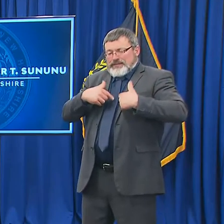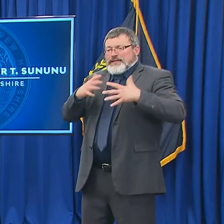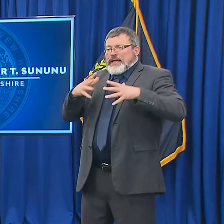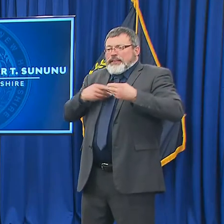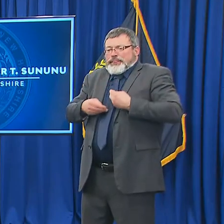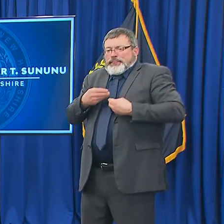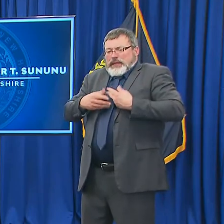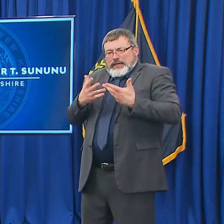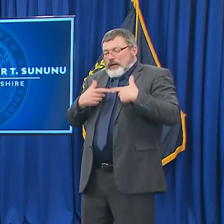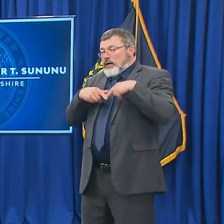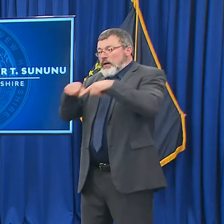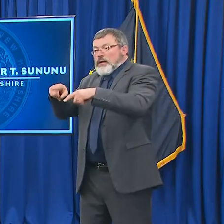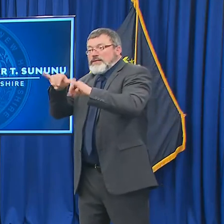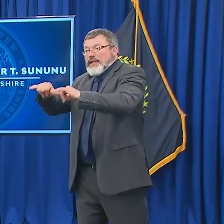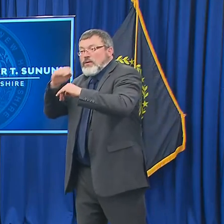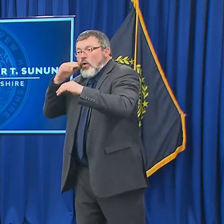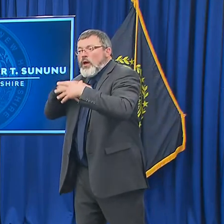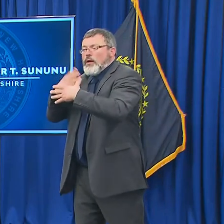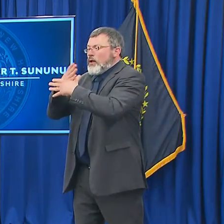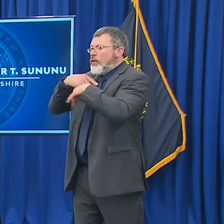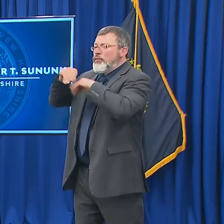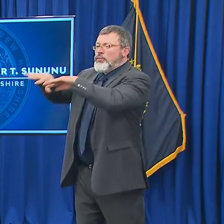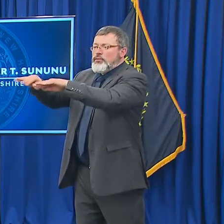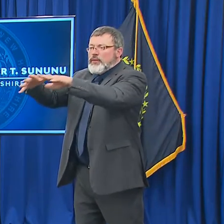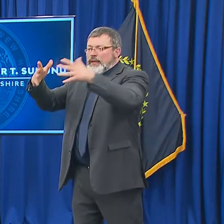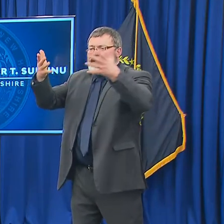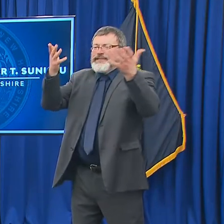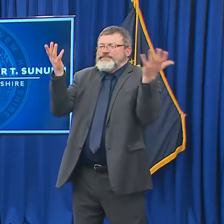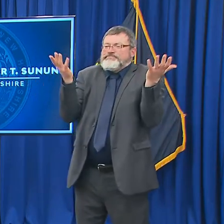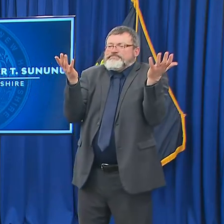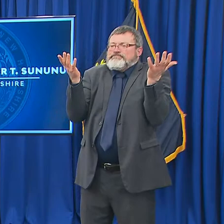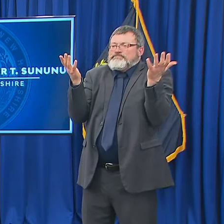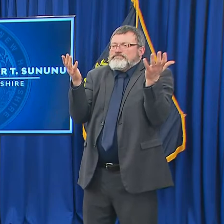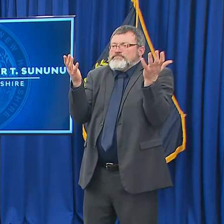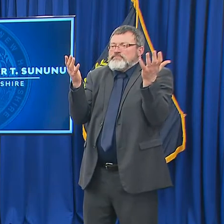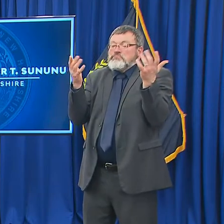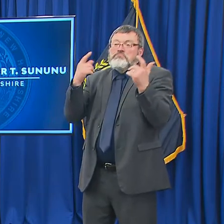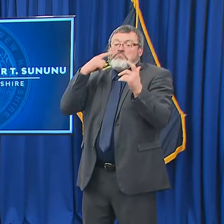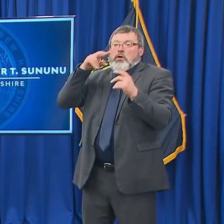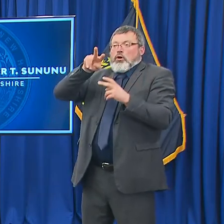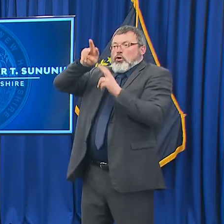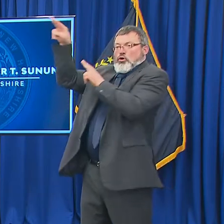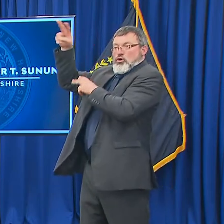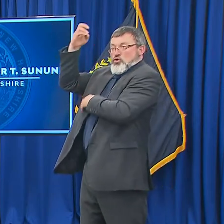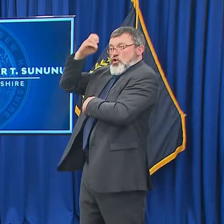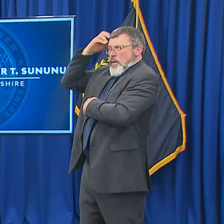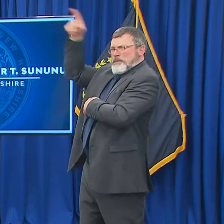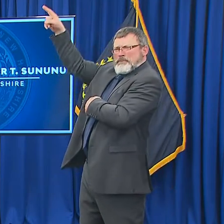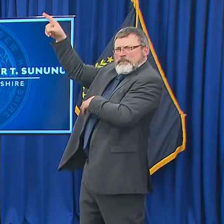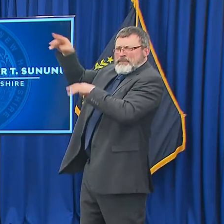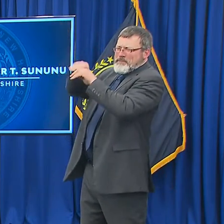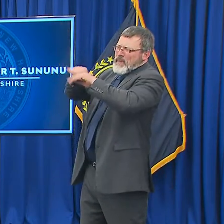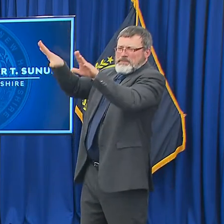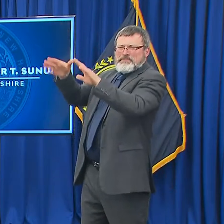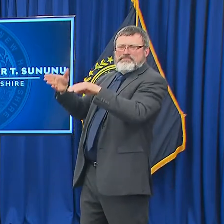Holy smokes I mean, it's so high. It's like going almost backwards. It's unbelievable how steep they're rising and they're doing everything they can.